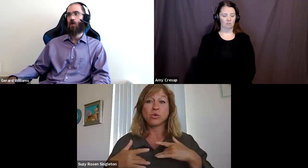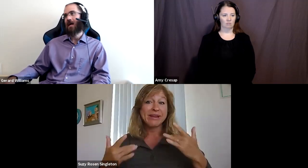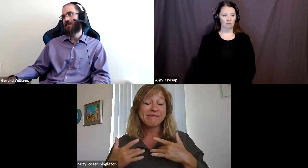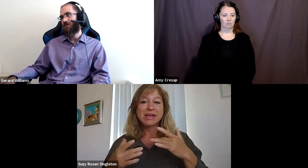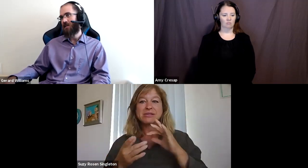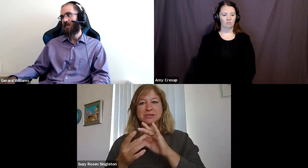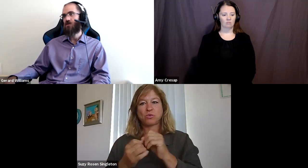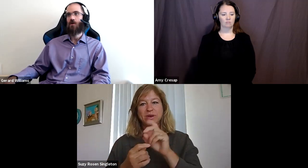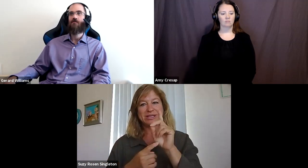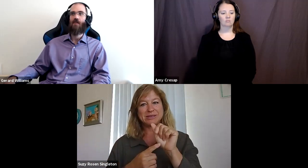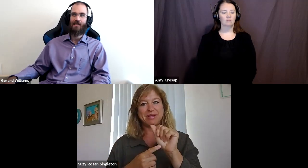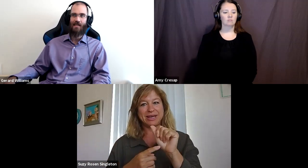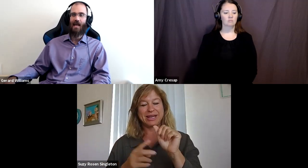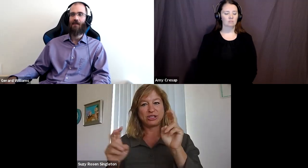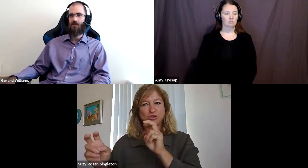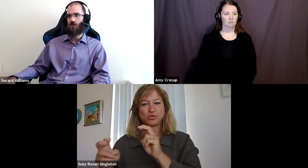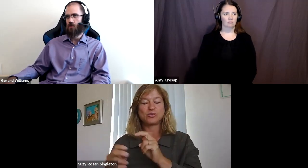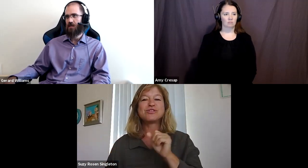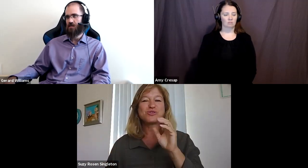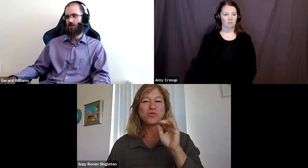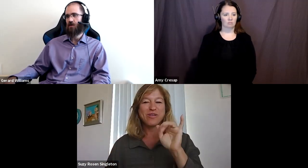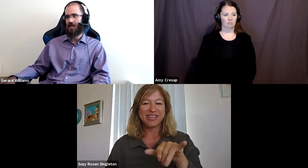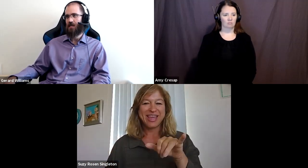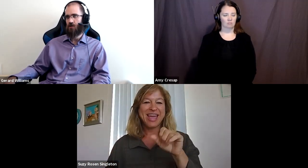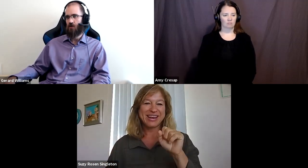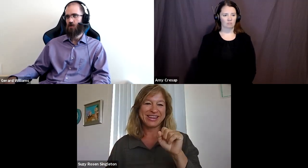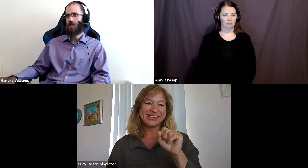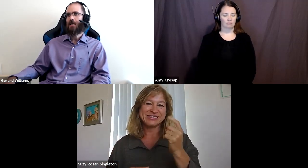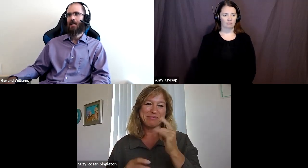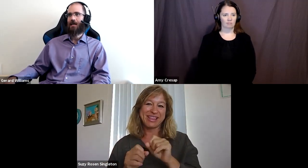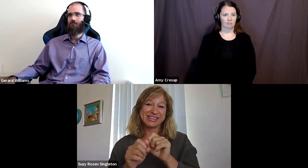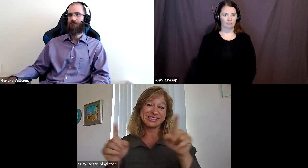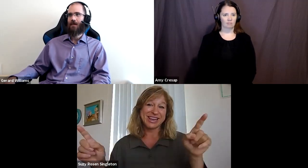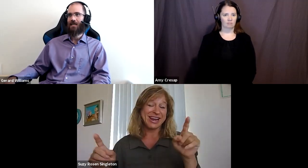or activities or events that have to do with disability issues.